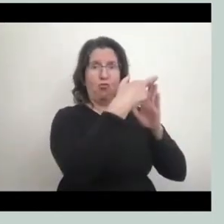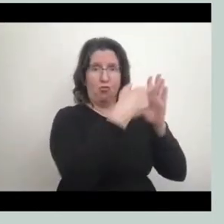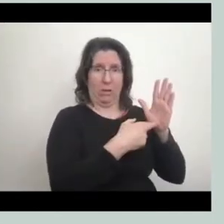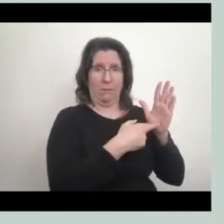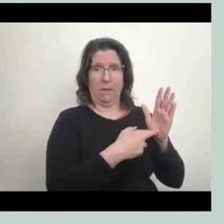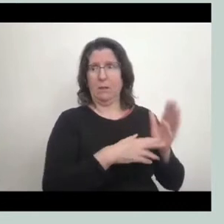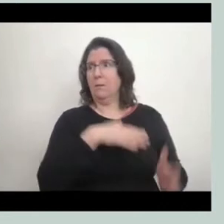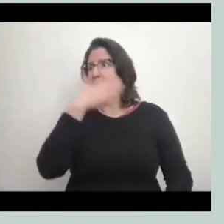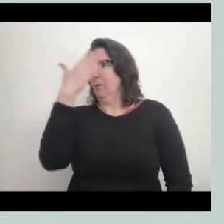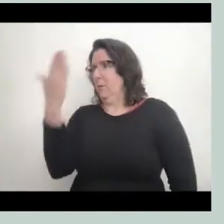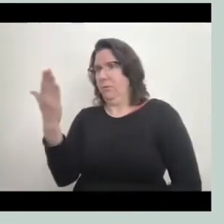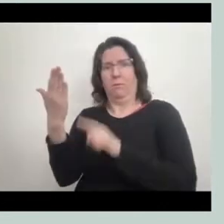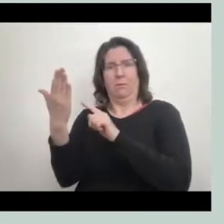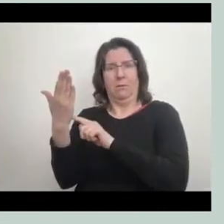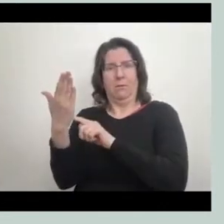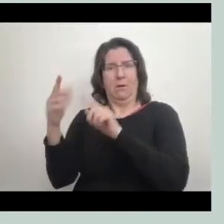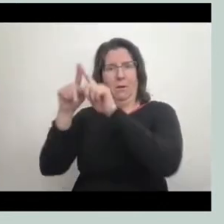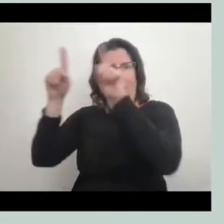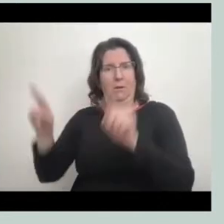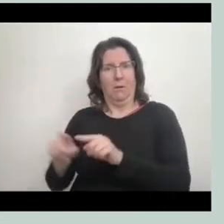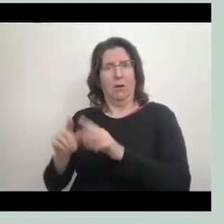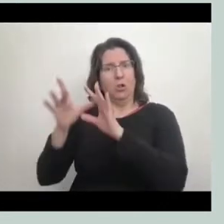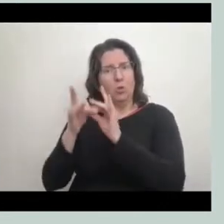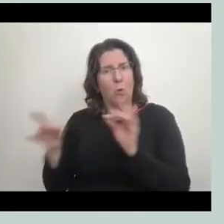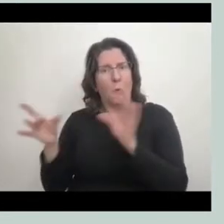Then we move on to the second text.